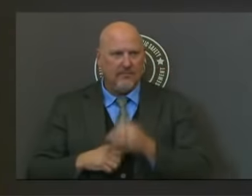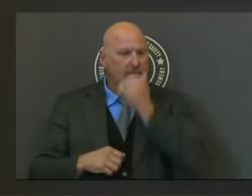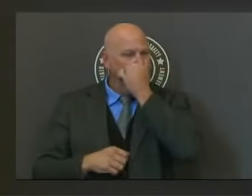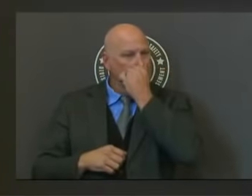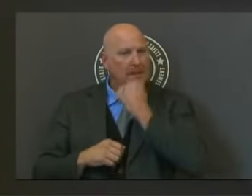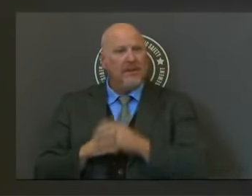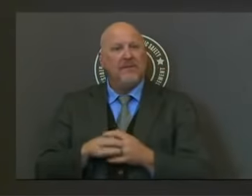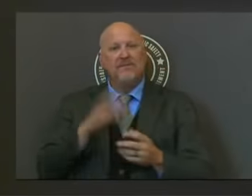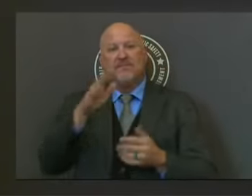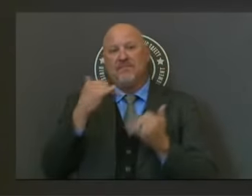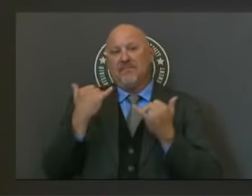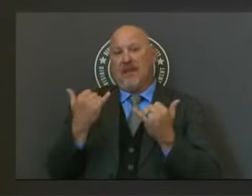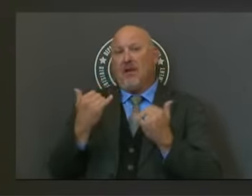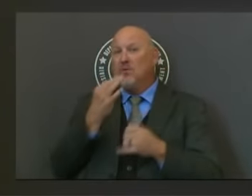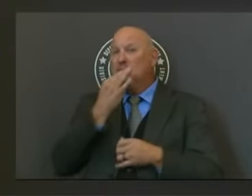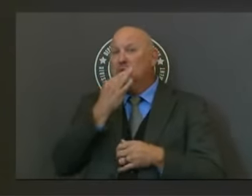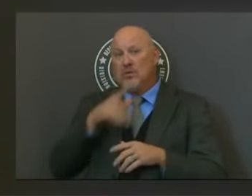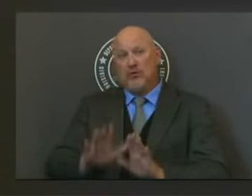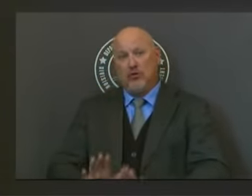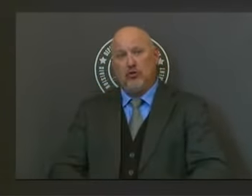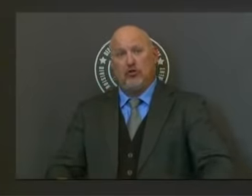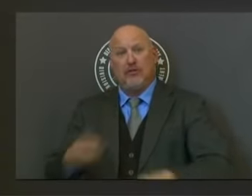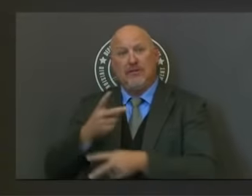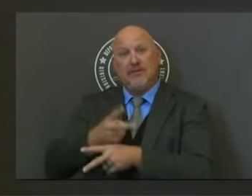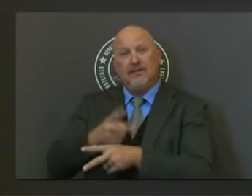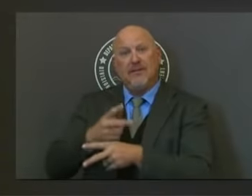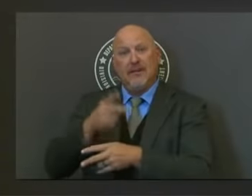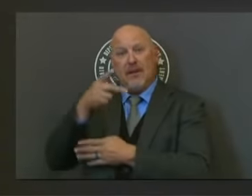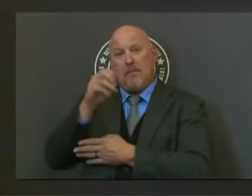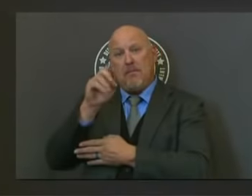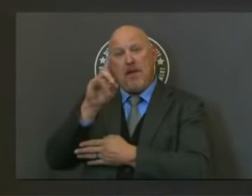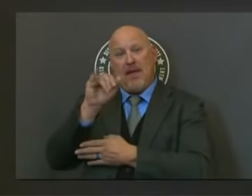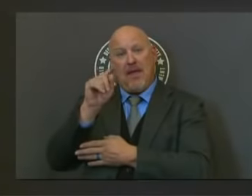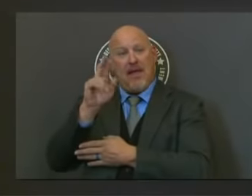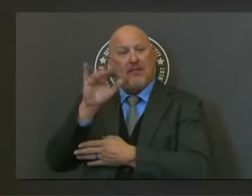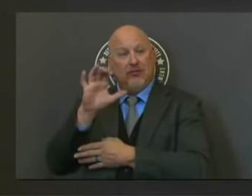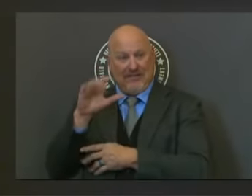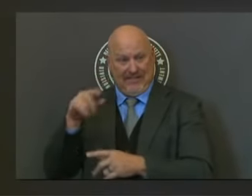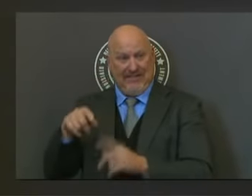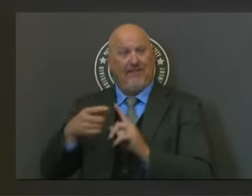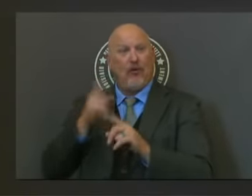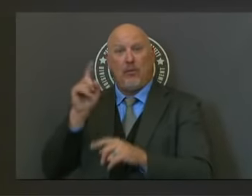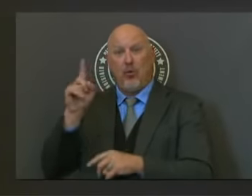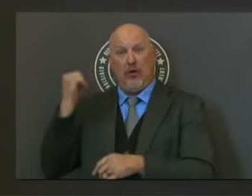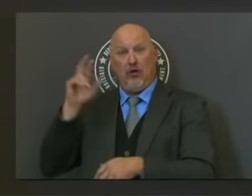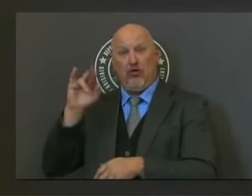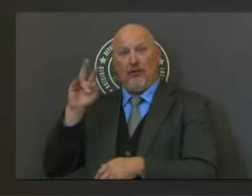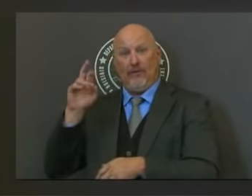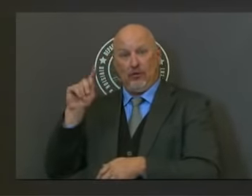children's hospital to well to do in Riverton can accommodate